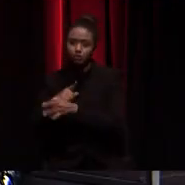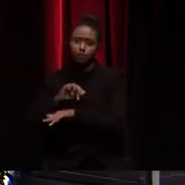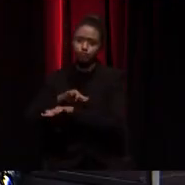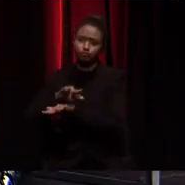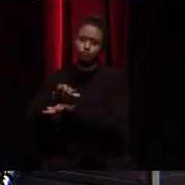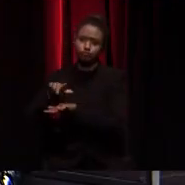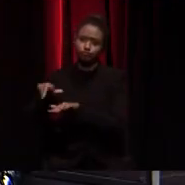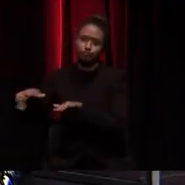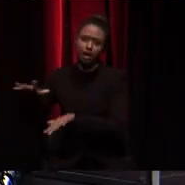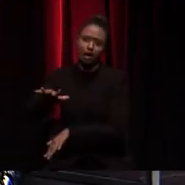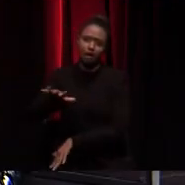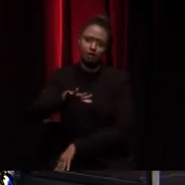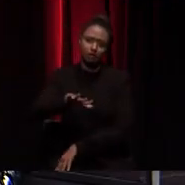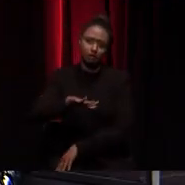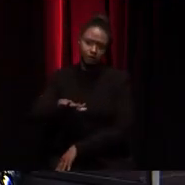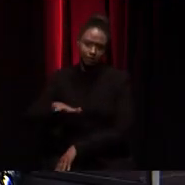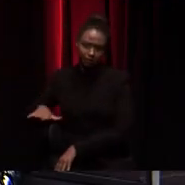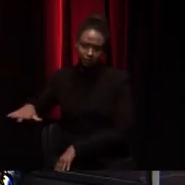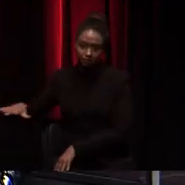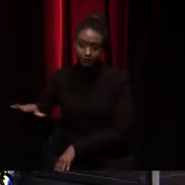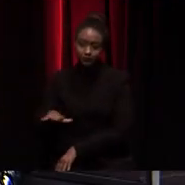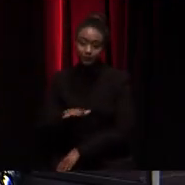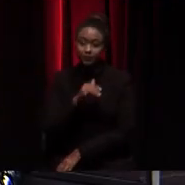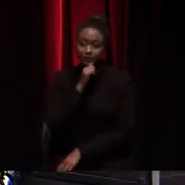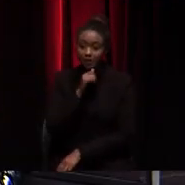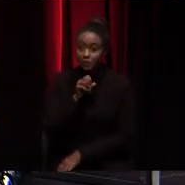If you take Gol onboard magazine,